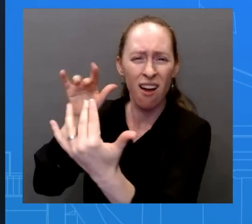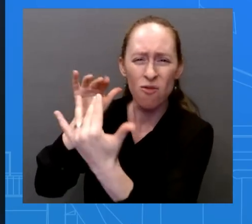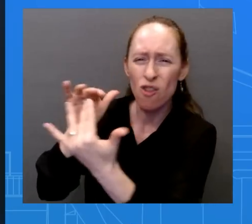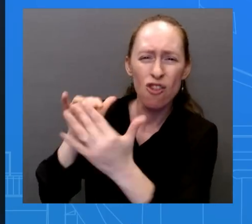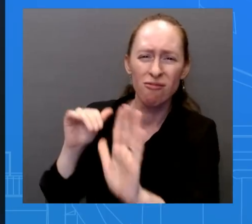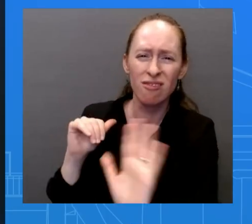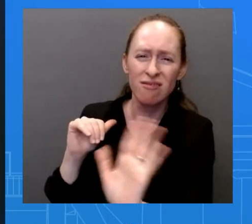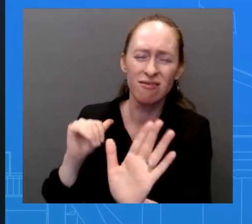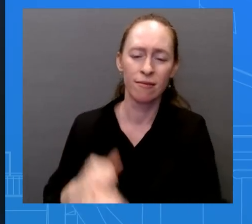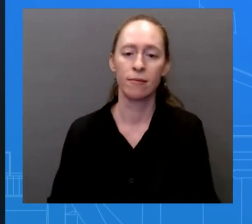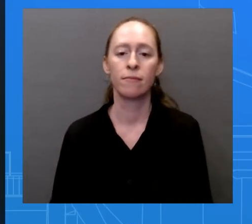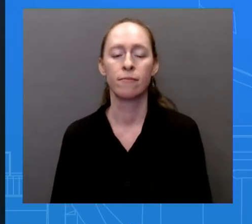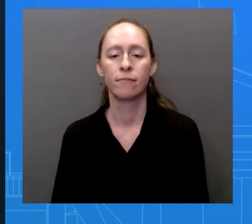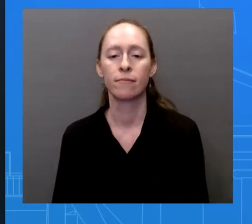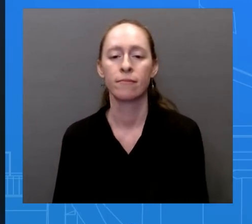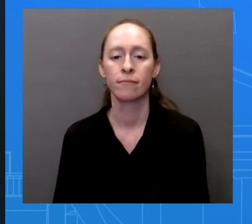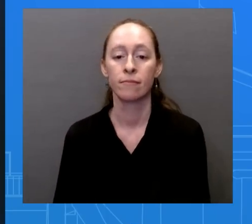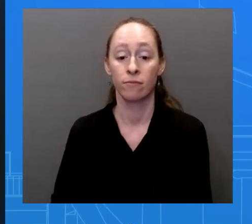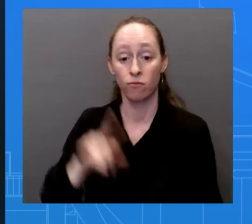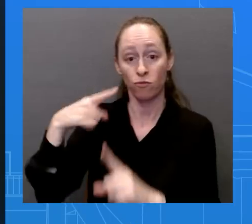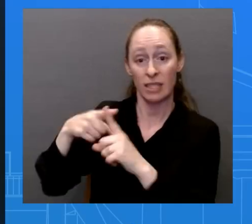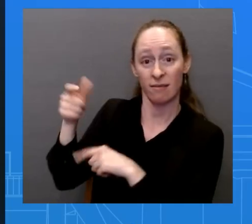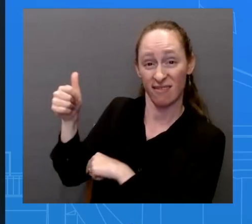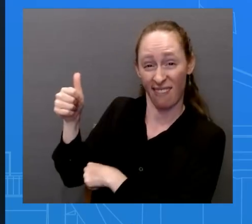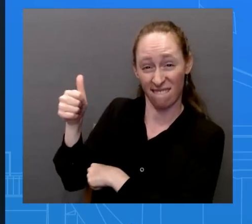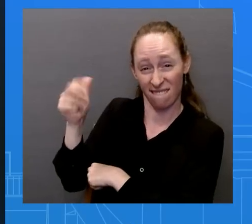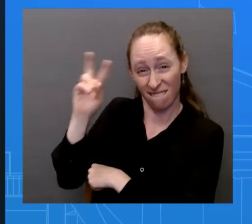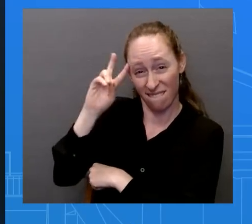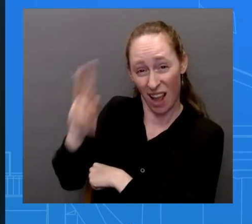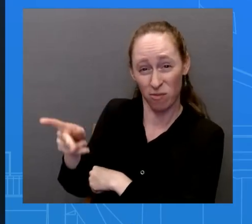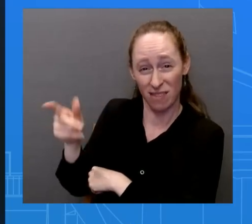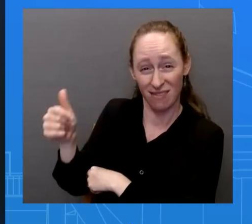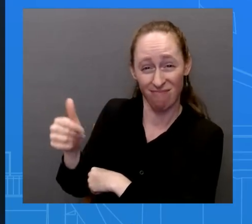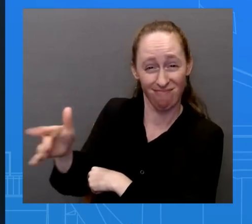and persistent diplomacy finally led to this breakthrough today.